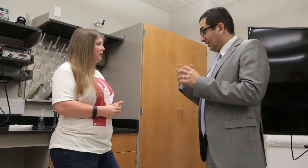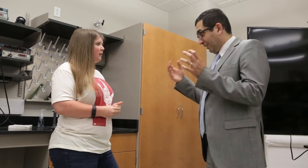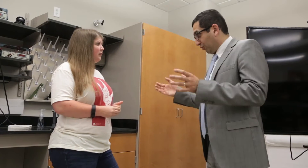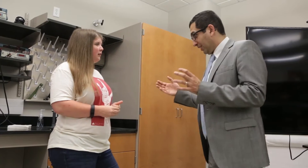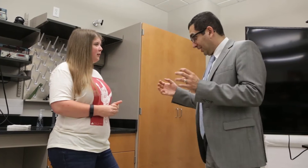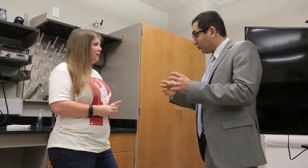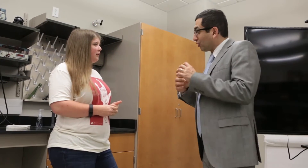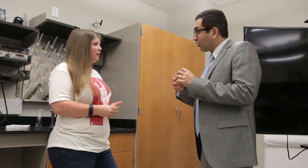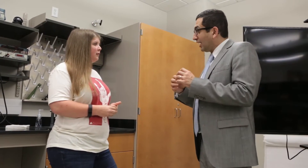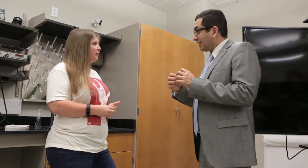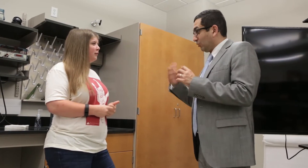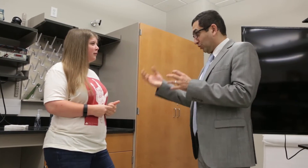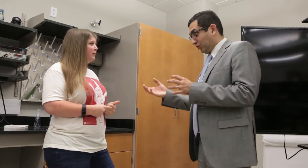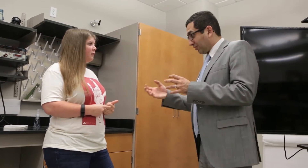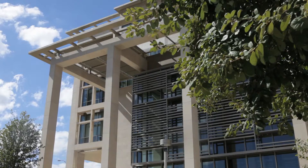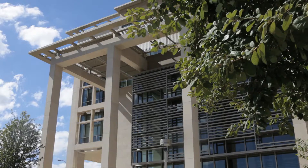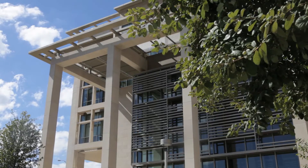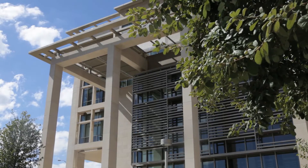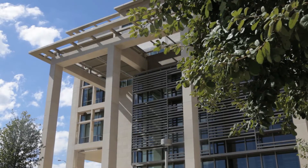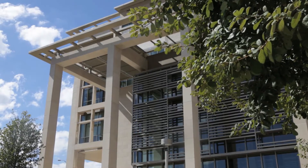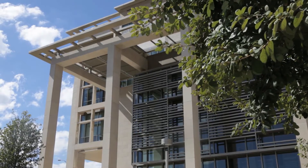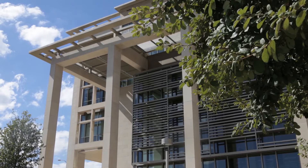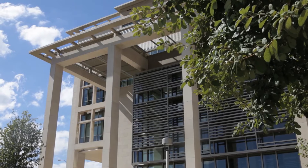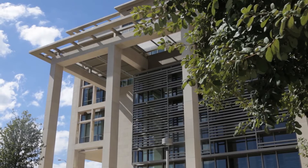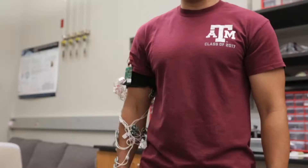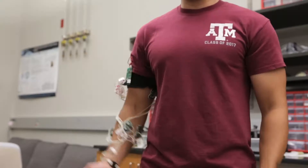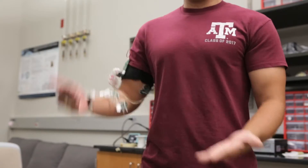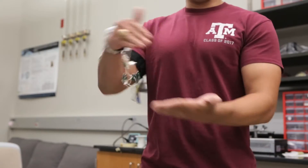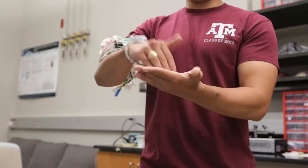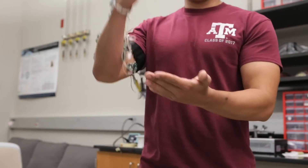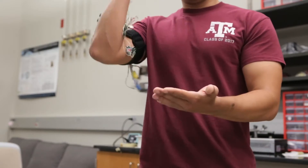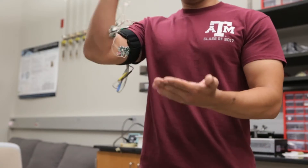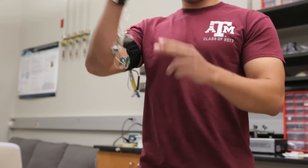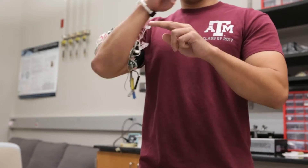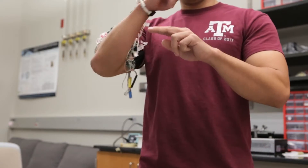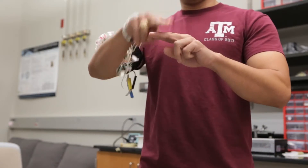Roozbeh Jafari, a biomedical engineer at Texas A&M University, is developing the technology needed